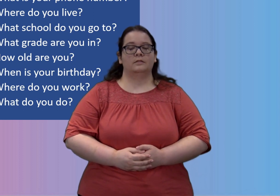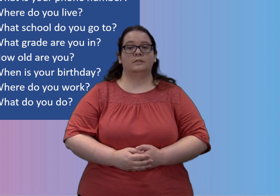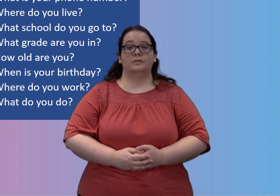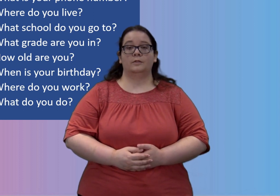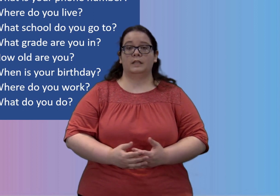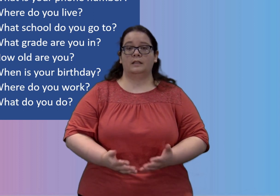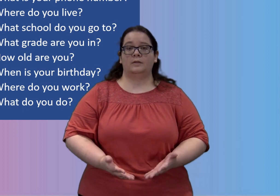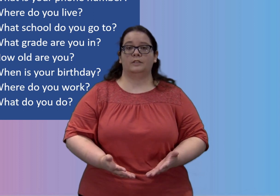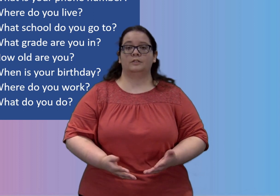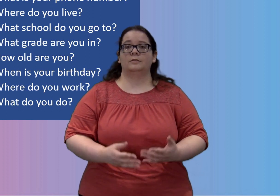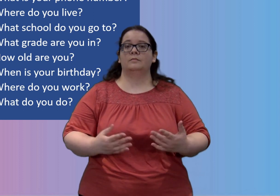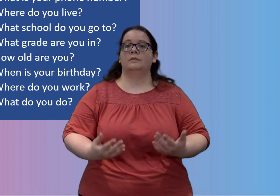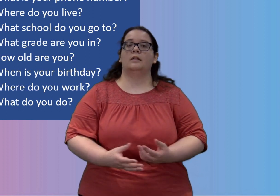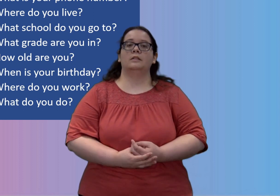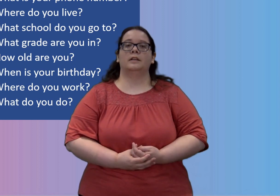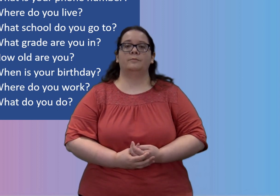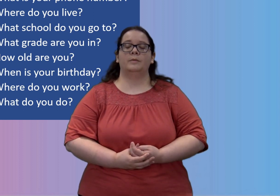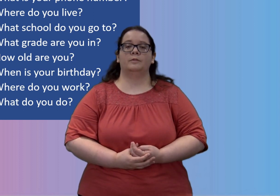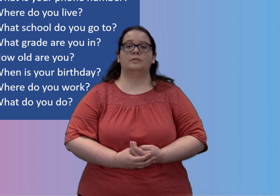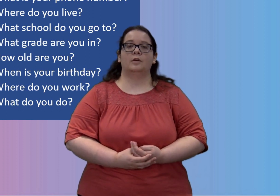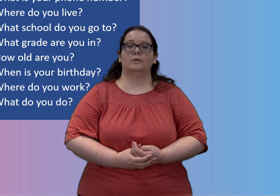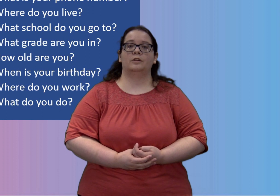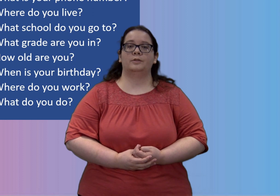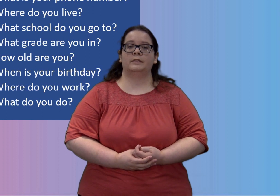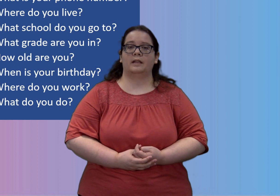Do you know sign language? Not all deaf people know or use sign